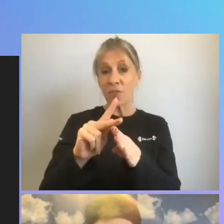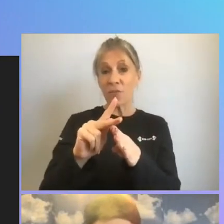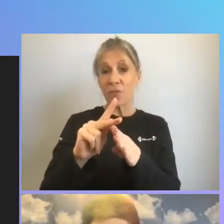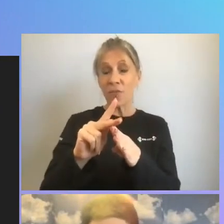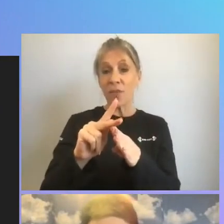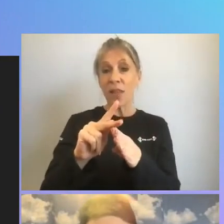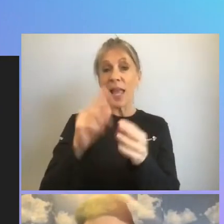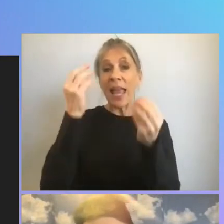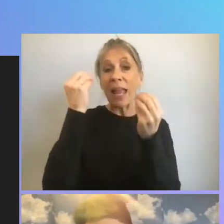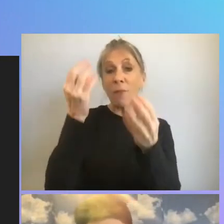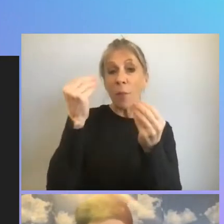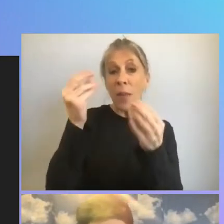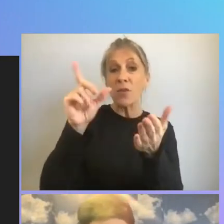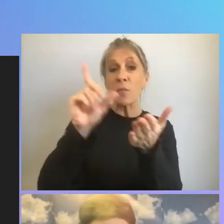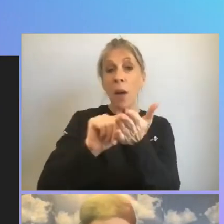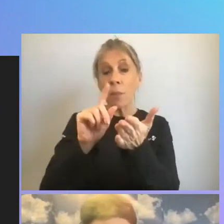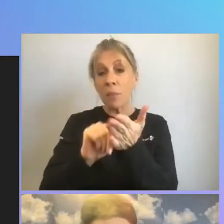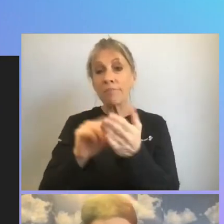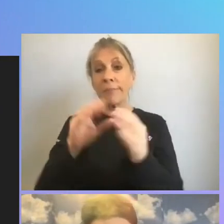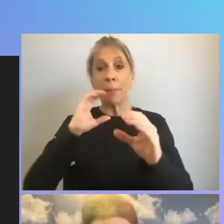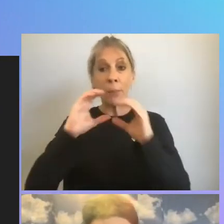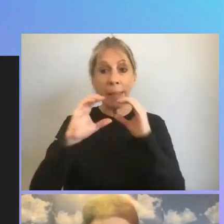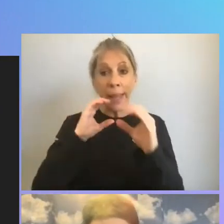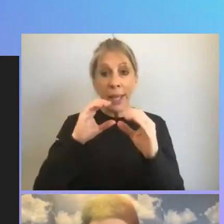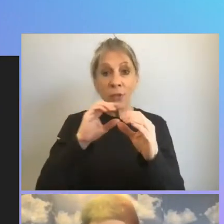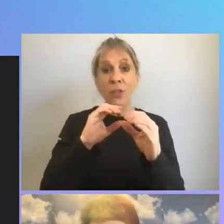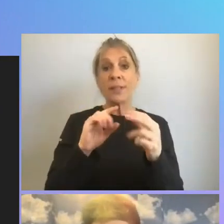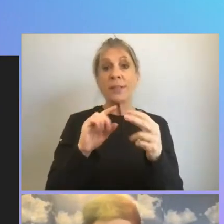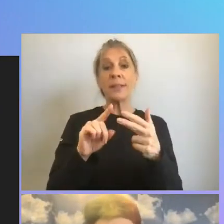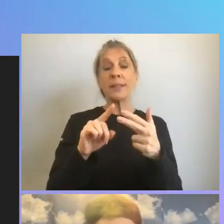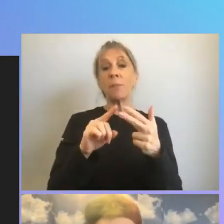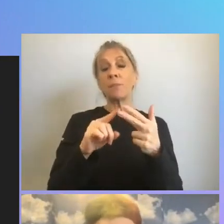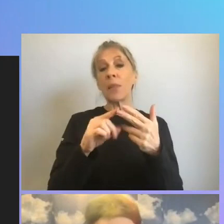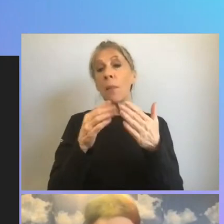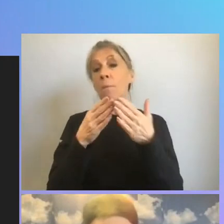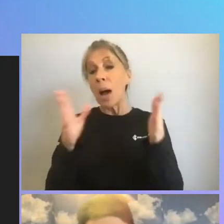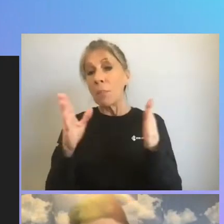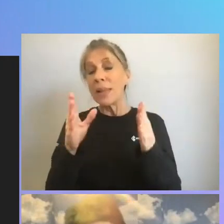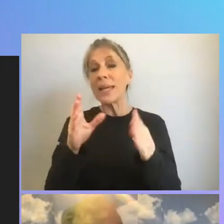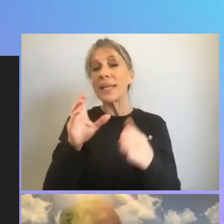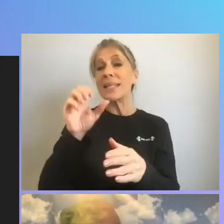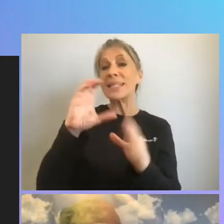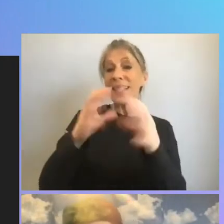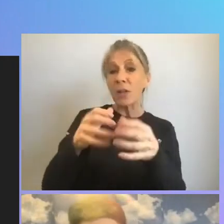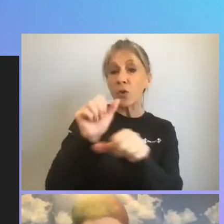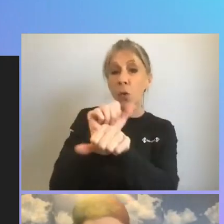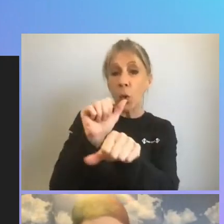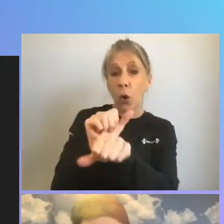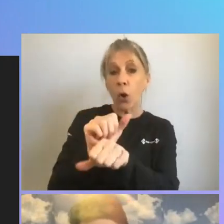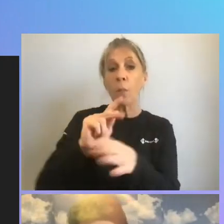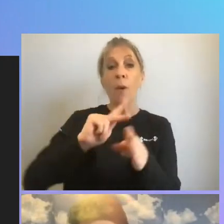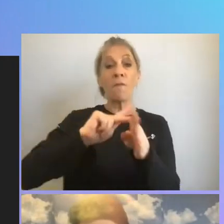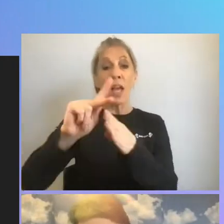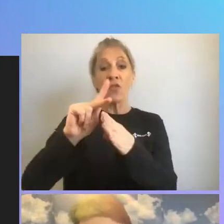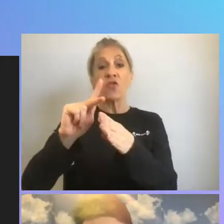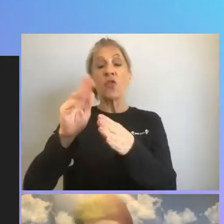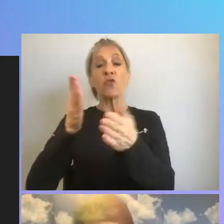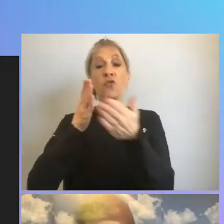communications is, uh, public sector work, professional